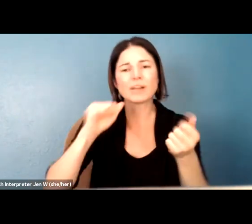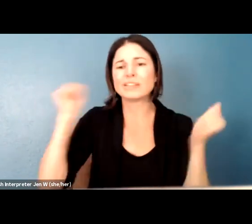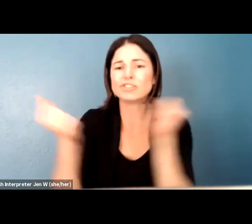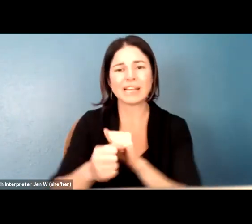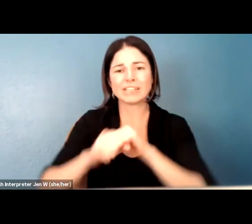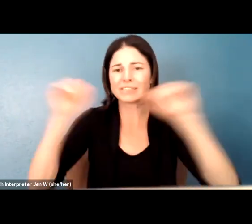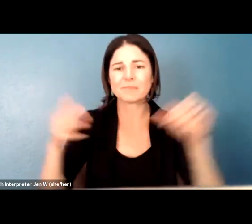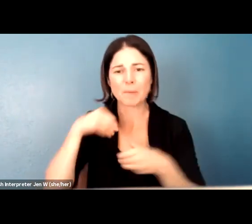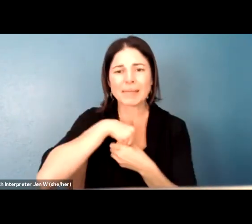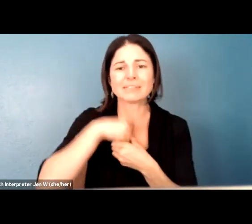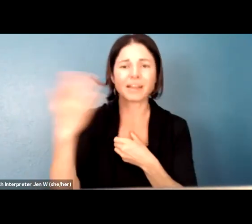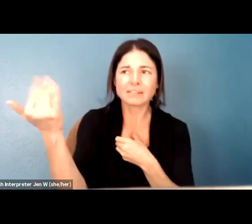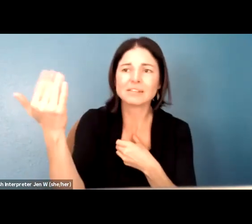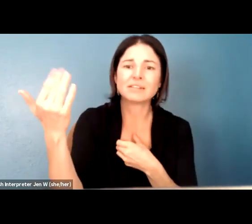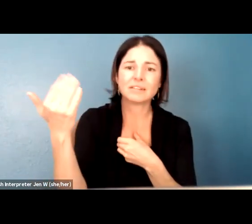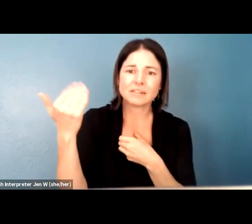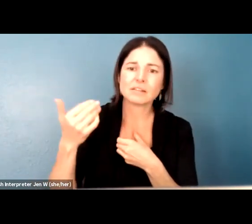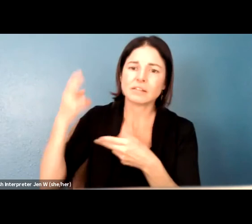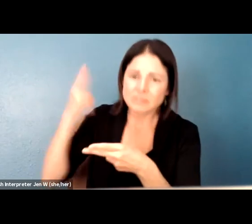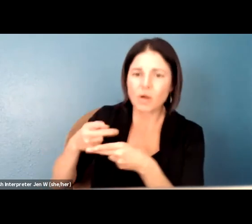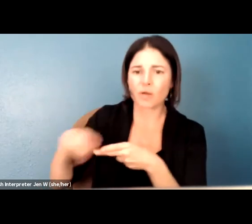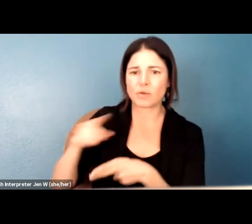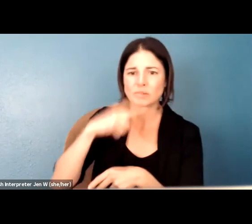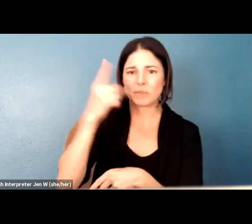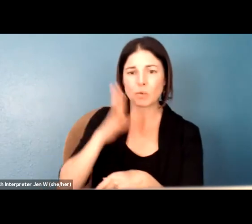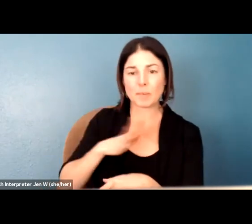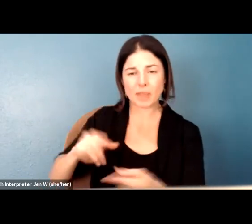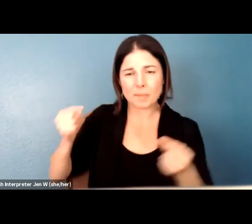inside sight black women whose pain and trauma have been